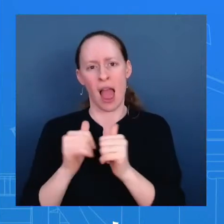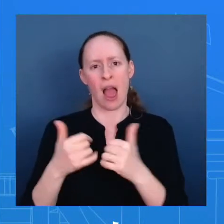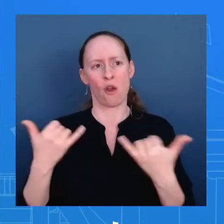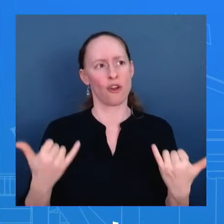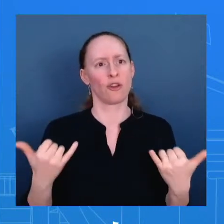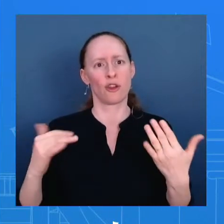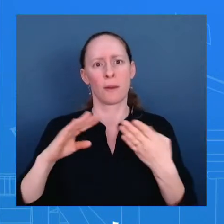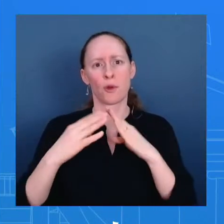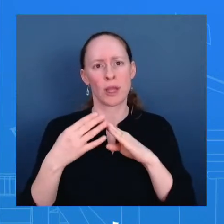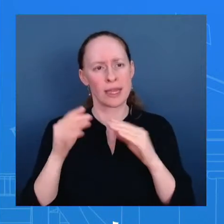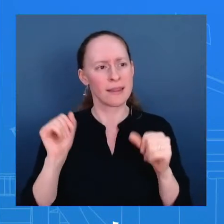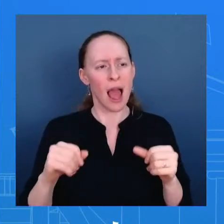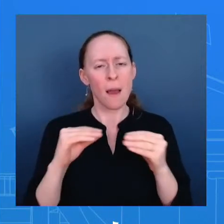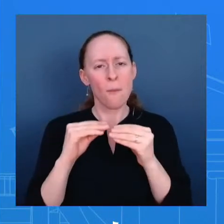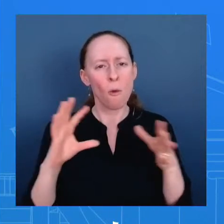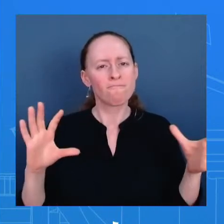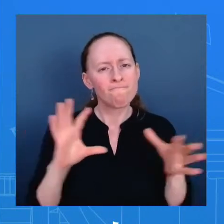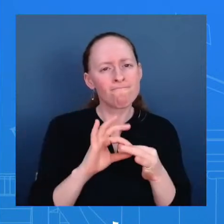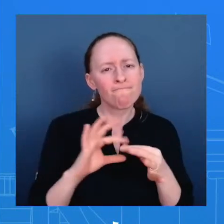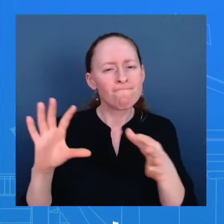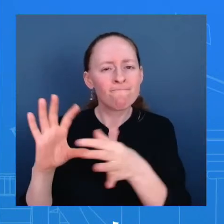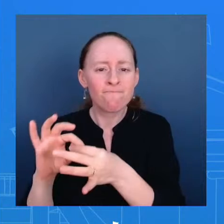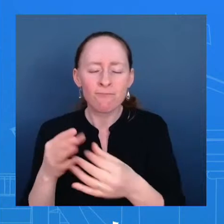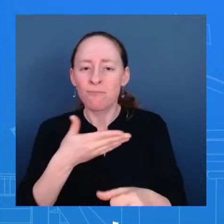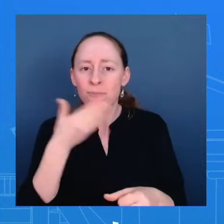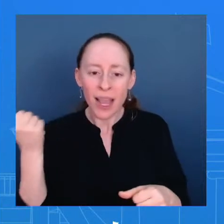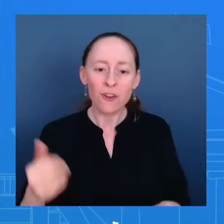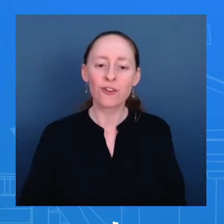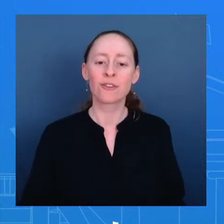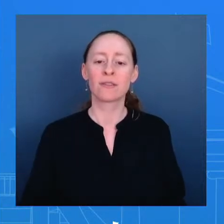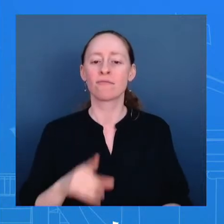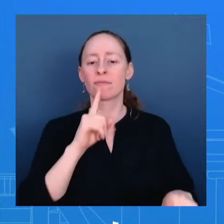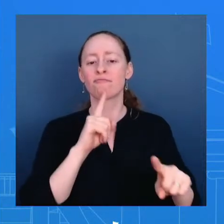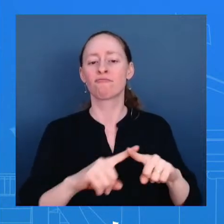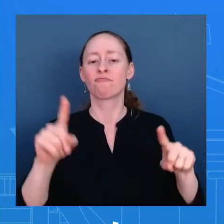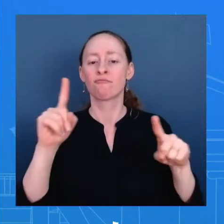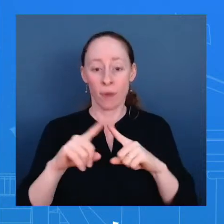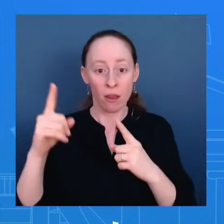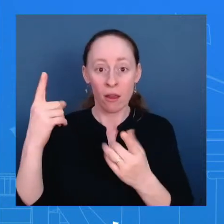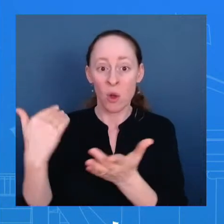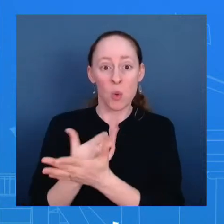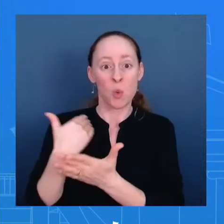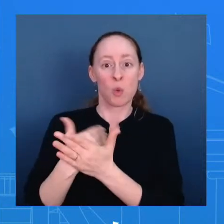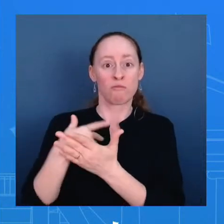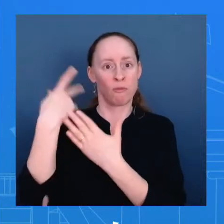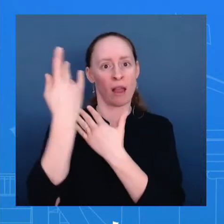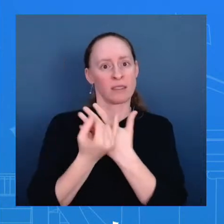going in just up the street, The Stitch project in Atlanta, working to -- to undo some of the damage